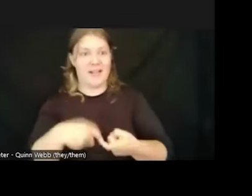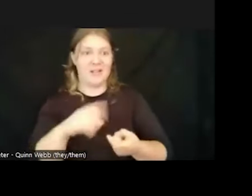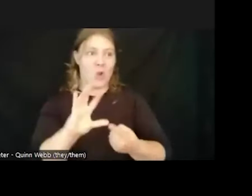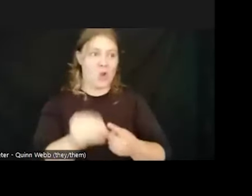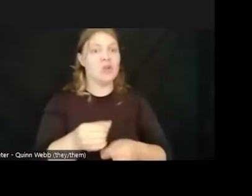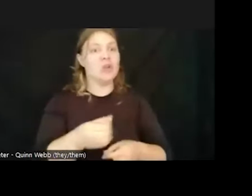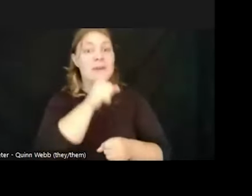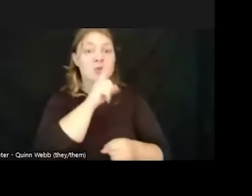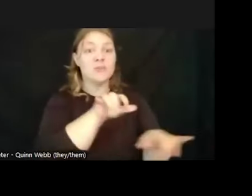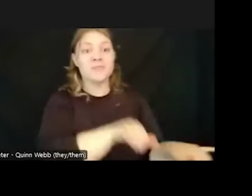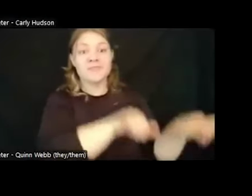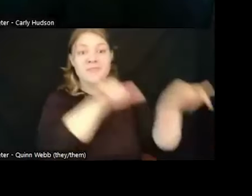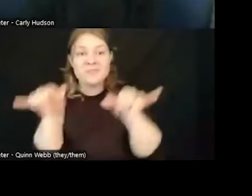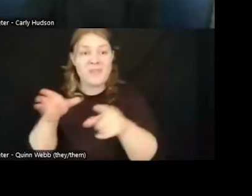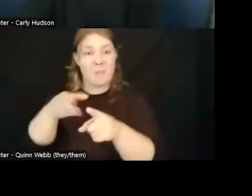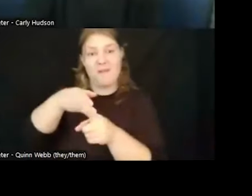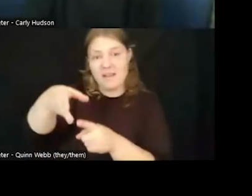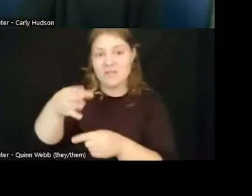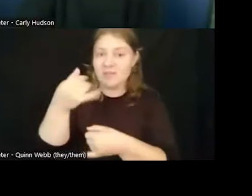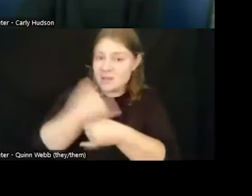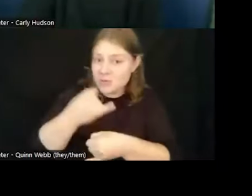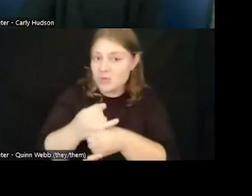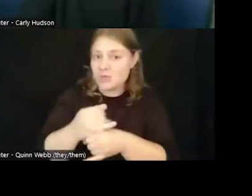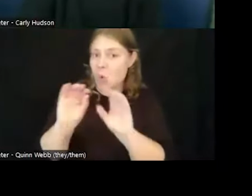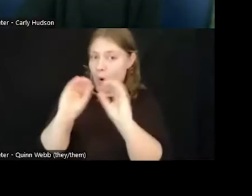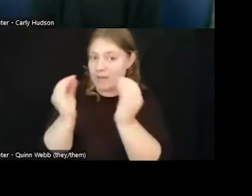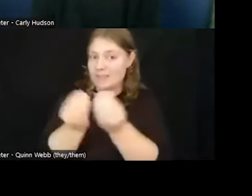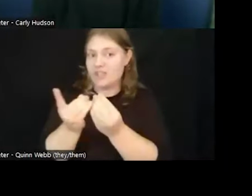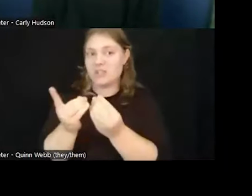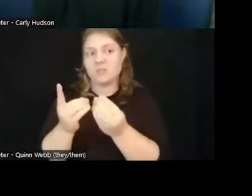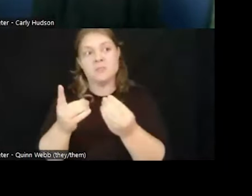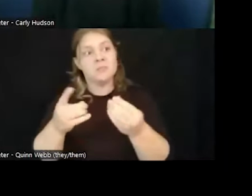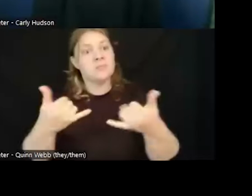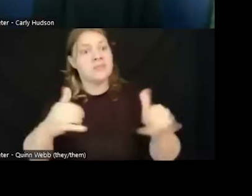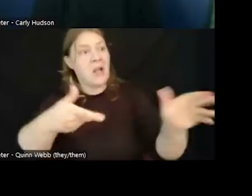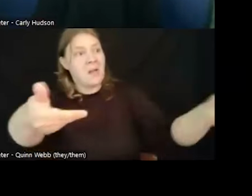institutions organizations are equally as inviting with a cup of coffee waiting for us